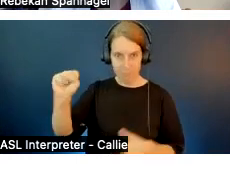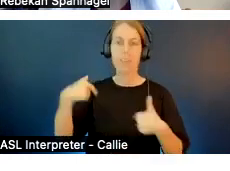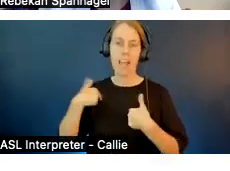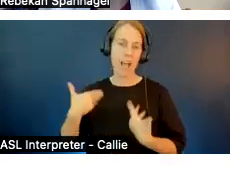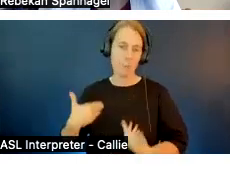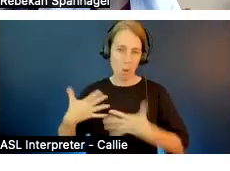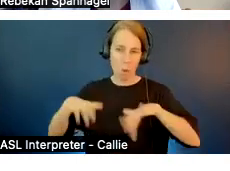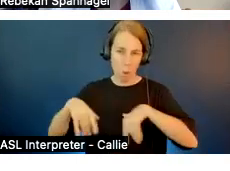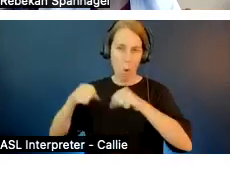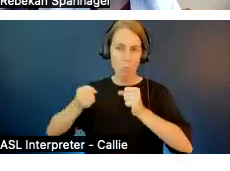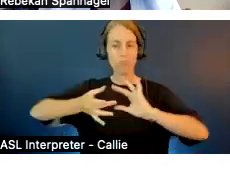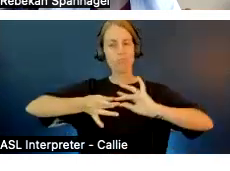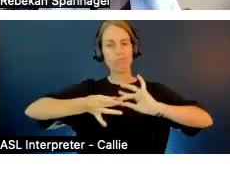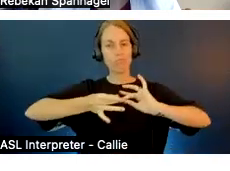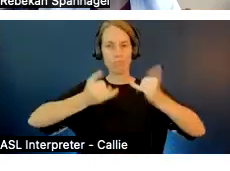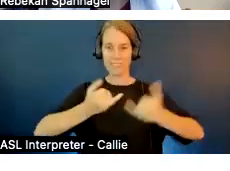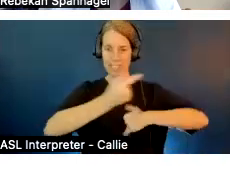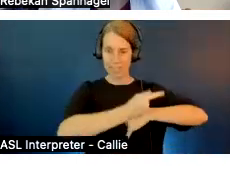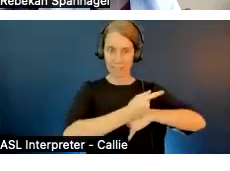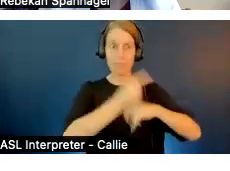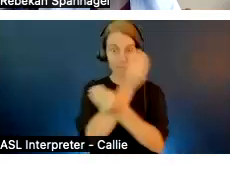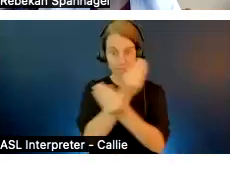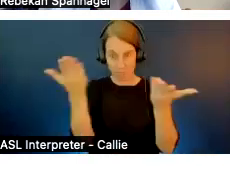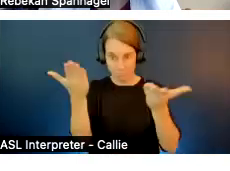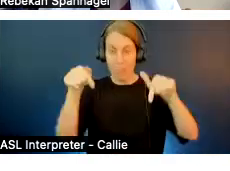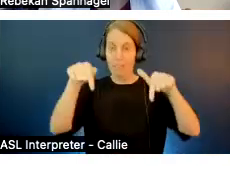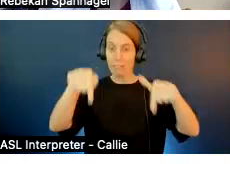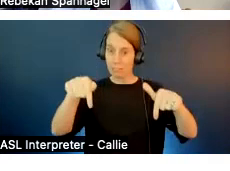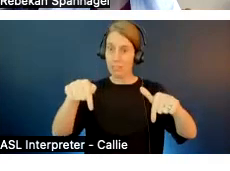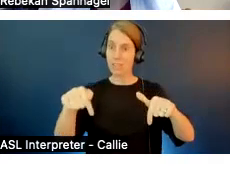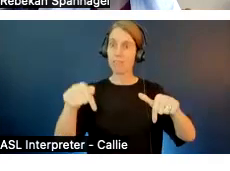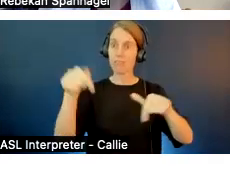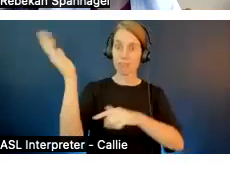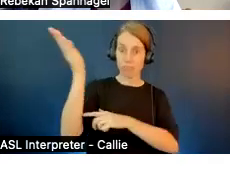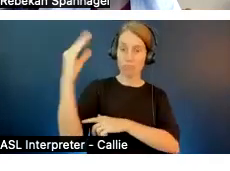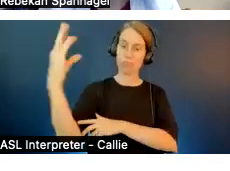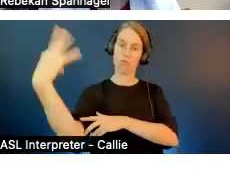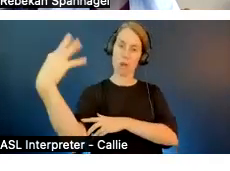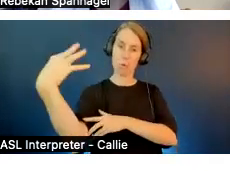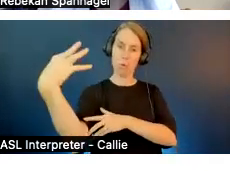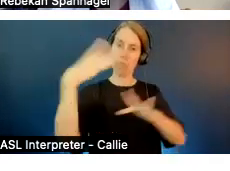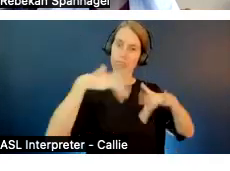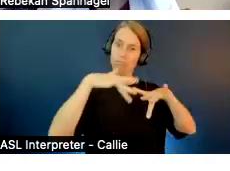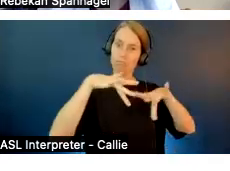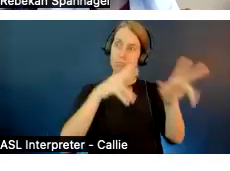this session is being recorded and it will be put on youtube after the event in a week or so